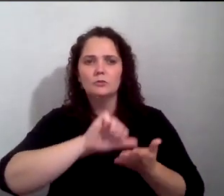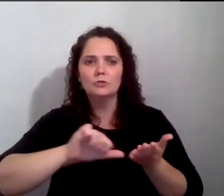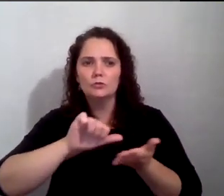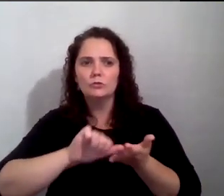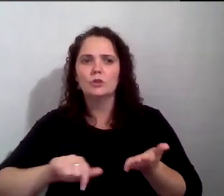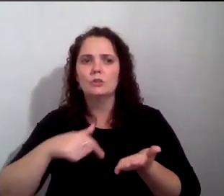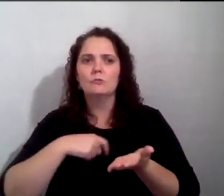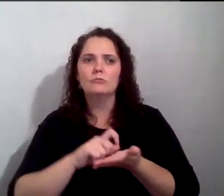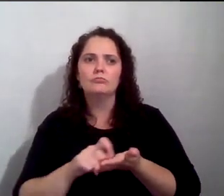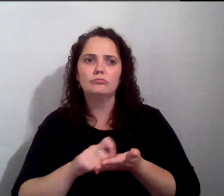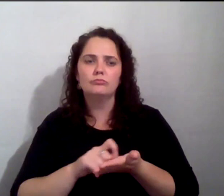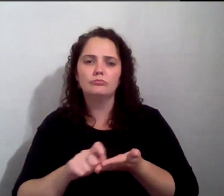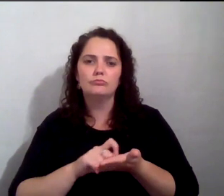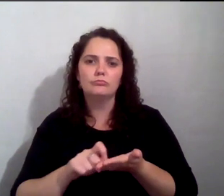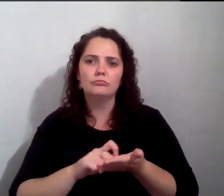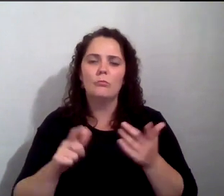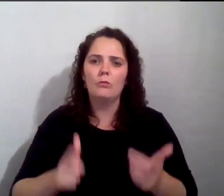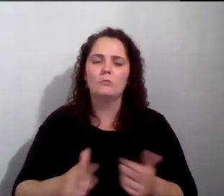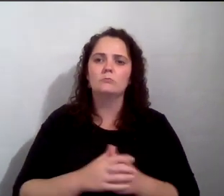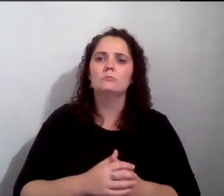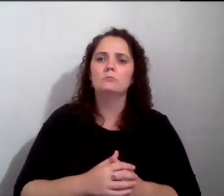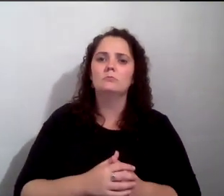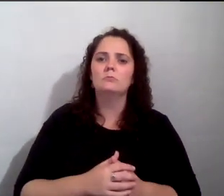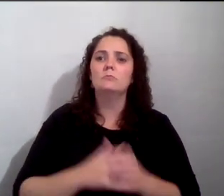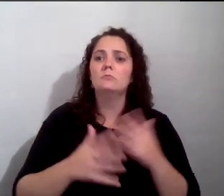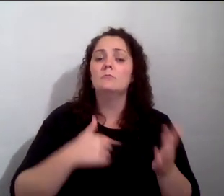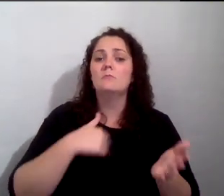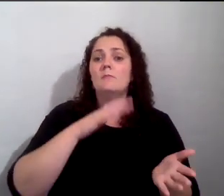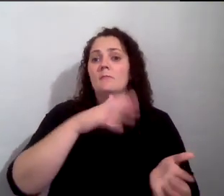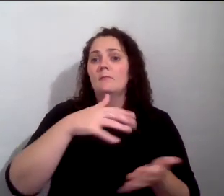and I made notes, that was the extent so